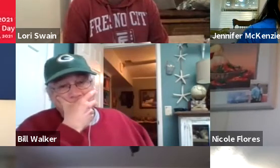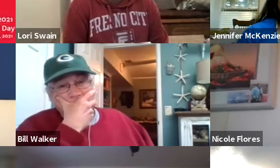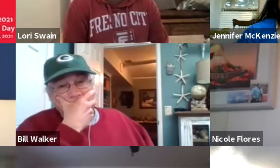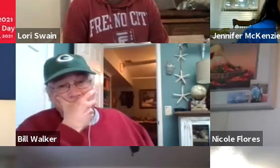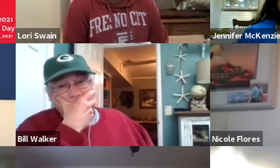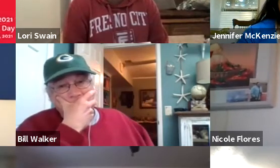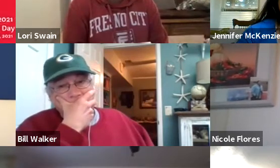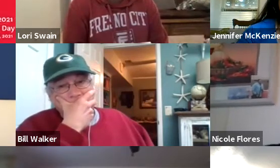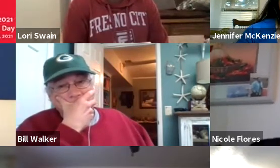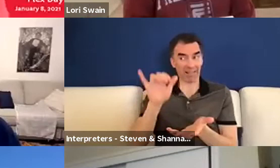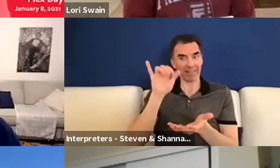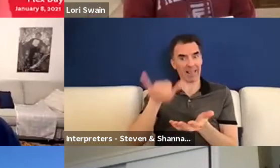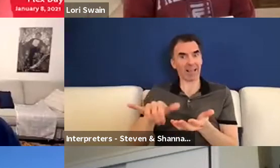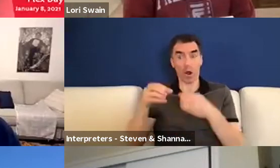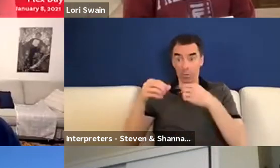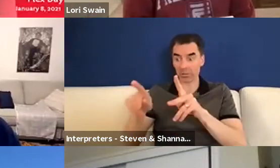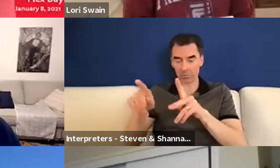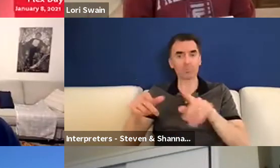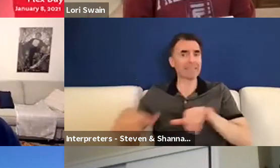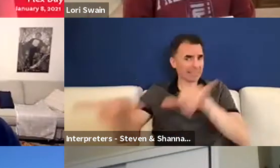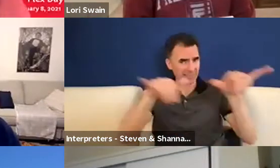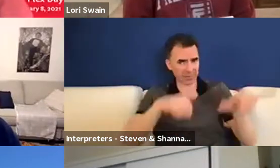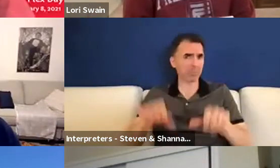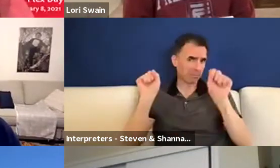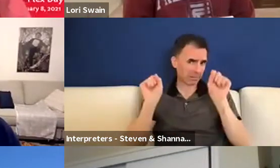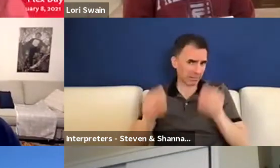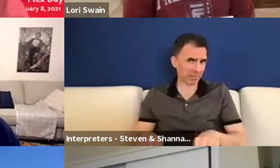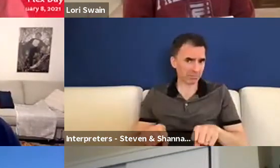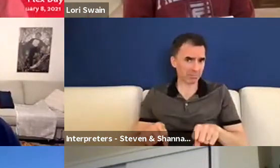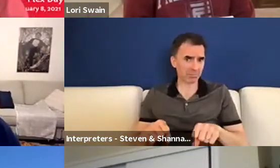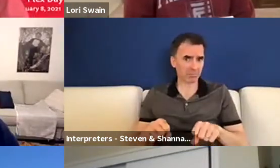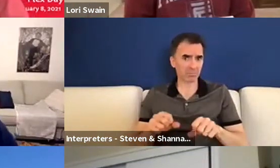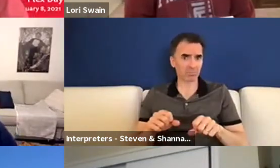think we all can do. When we are ready to step into helping students.